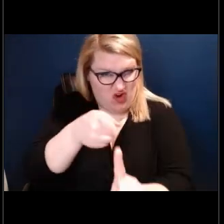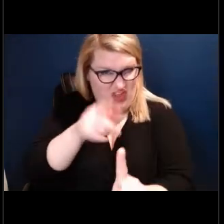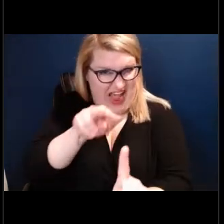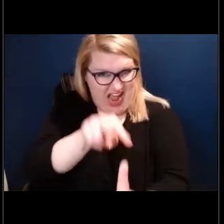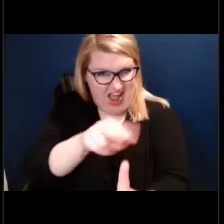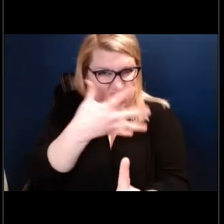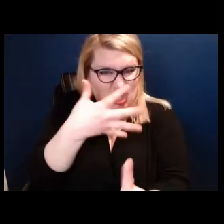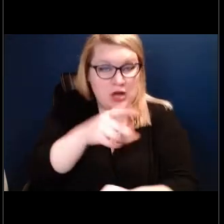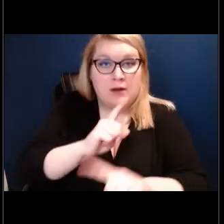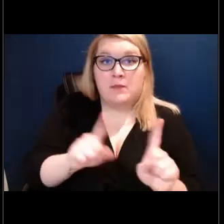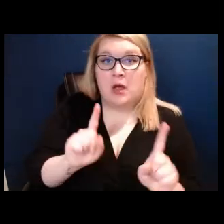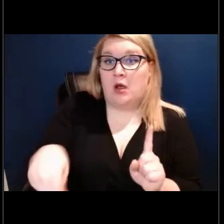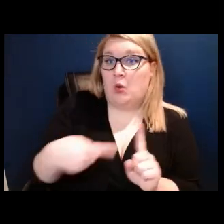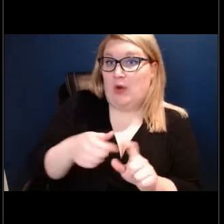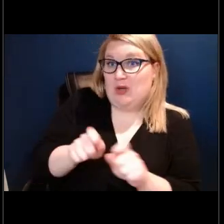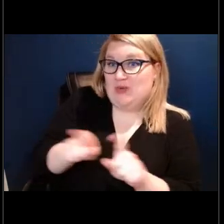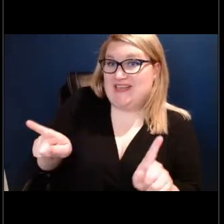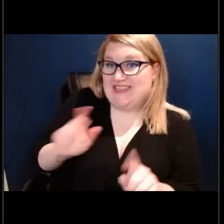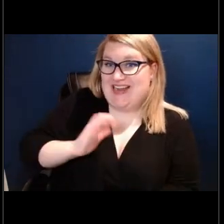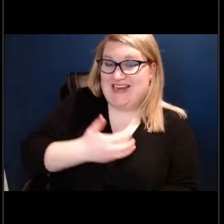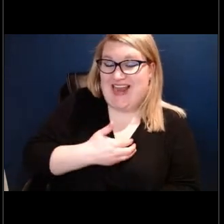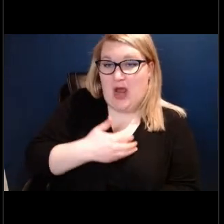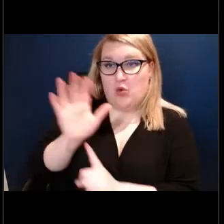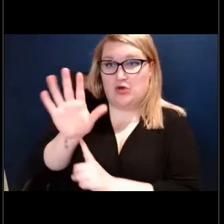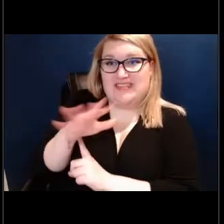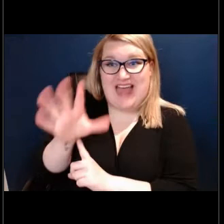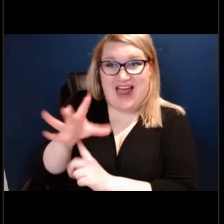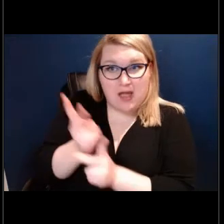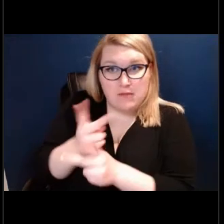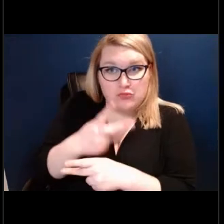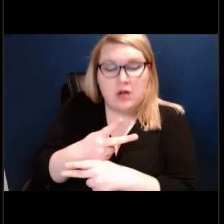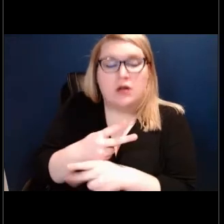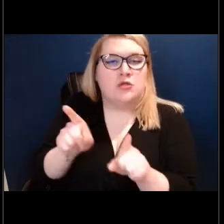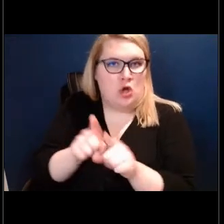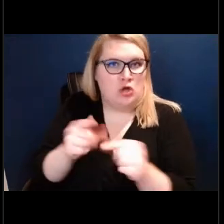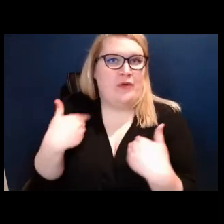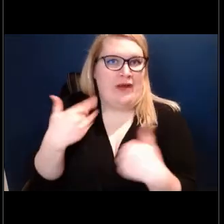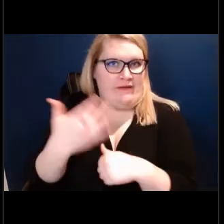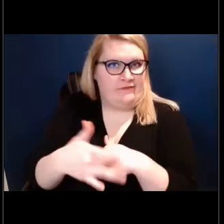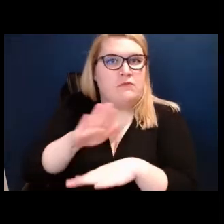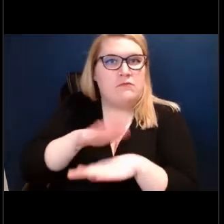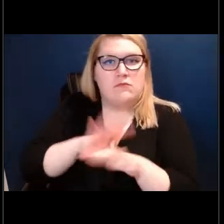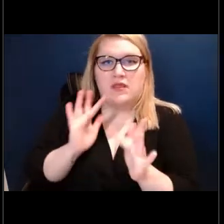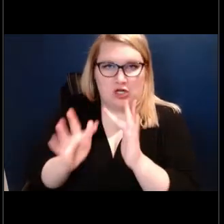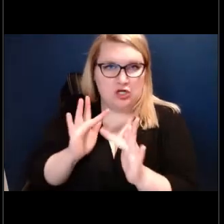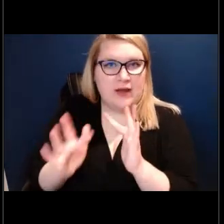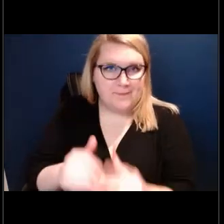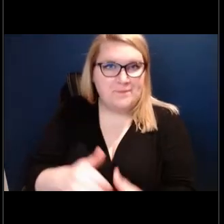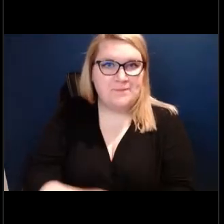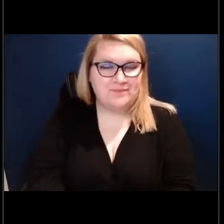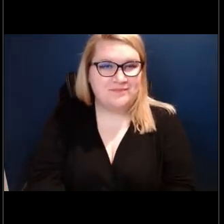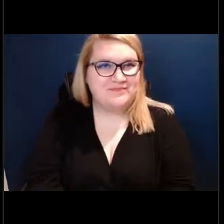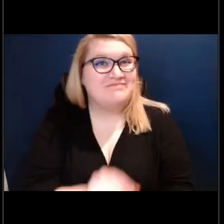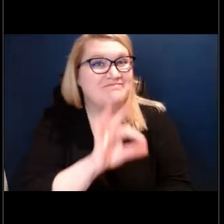out our own satellite base products, they're also available on the internet. [Nicole Bartlett] Great, well, thank you, Ellen.